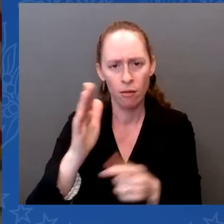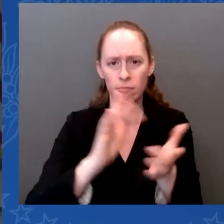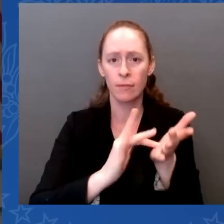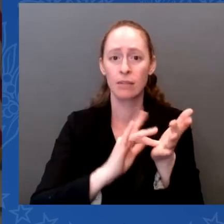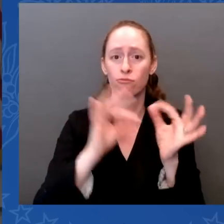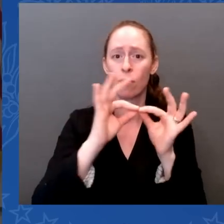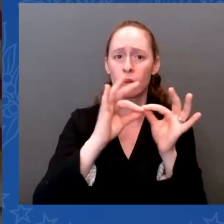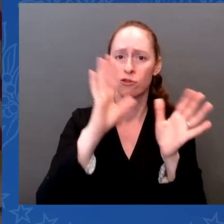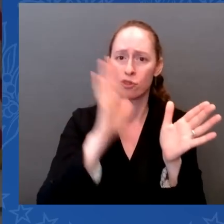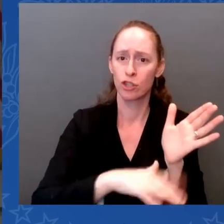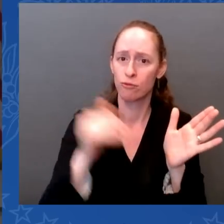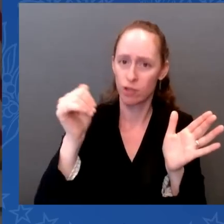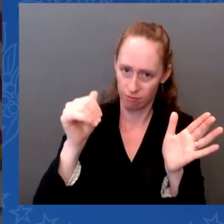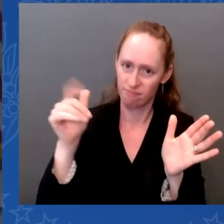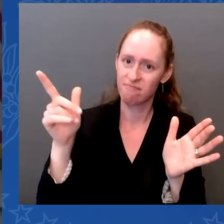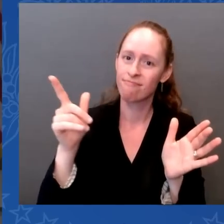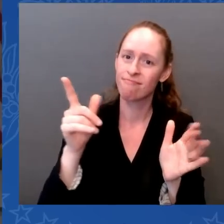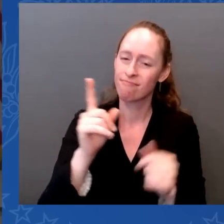Ladies and gentlemen, President Joe Biden.